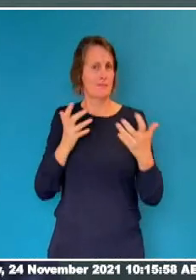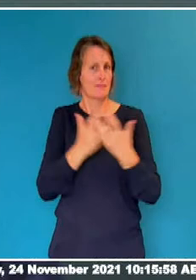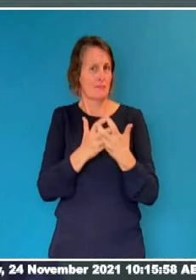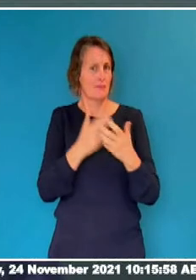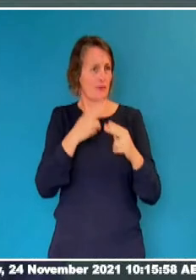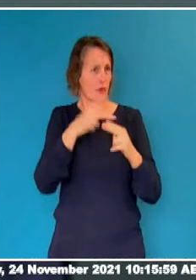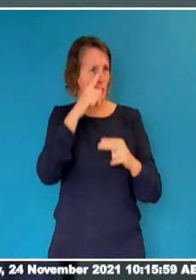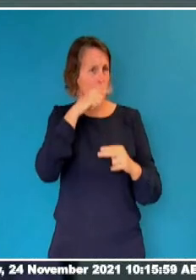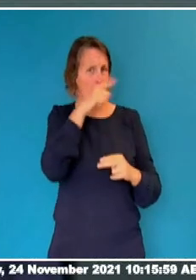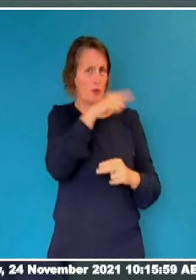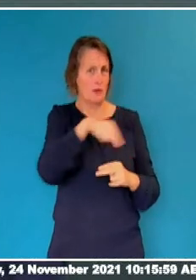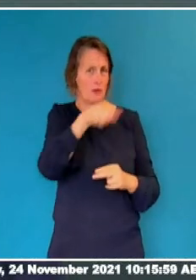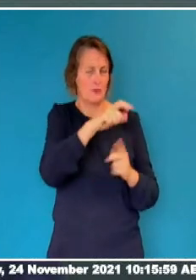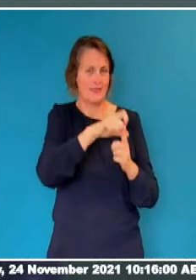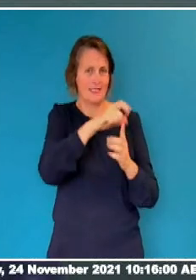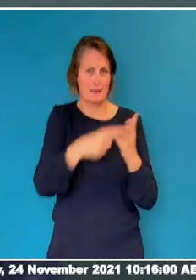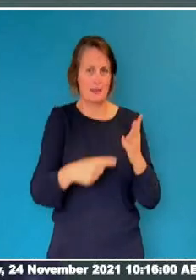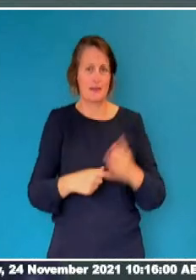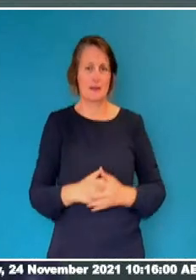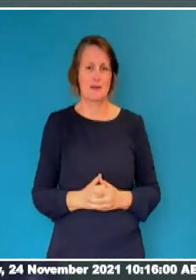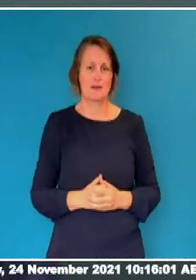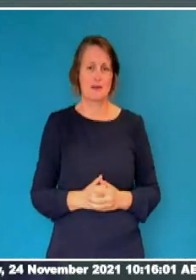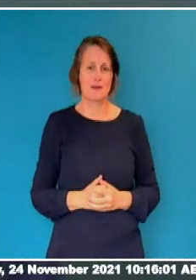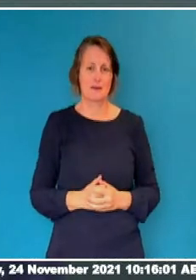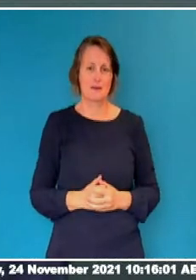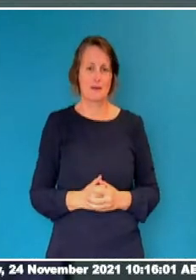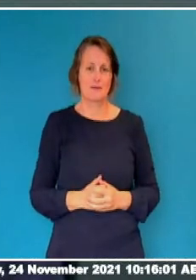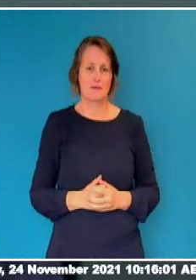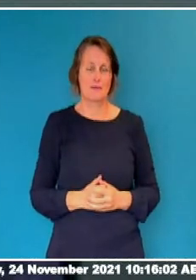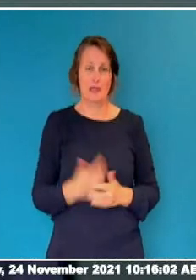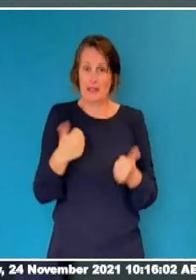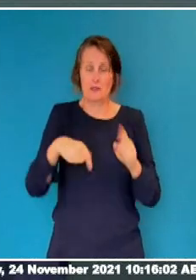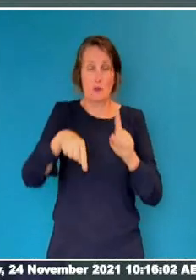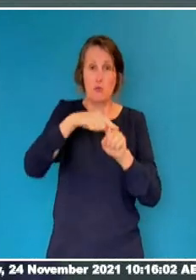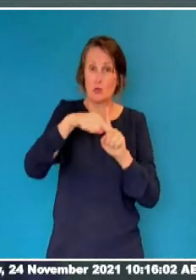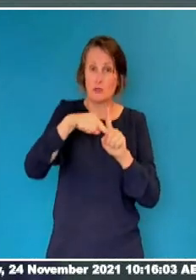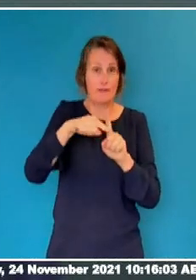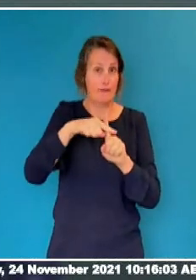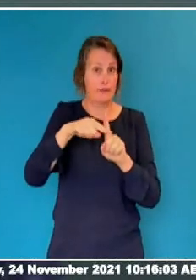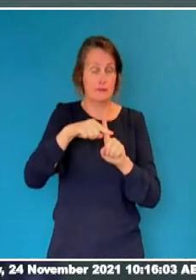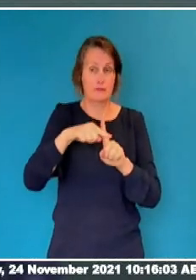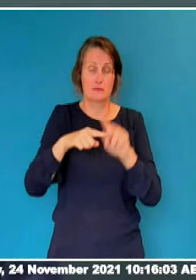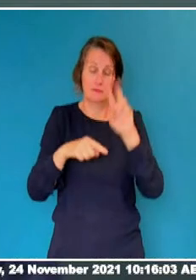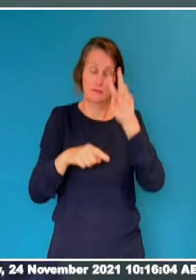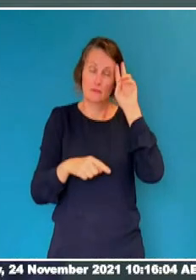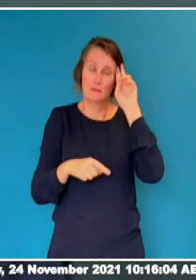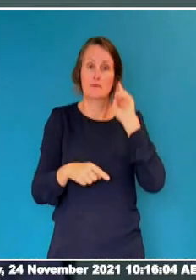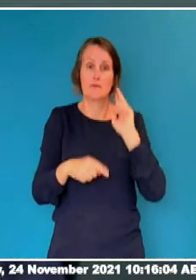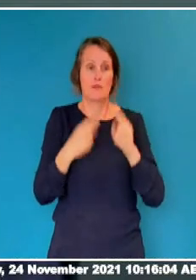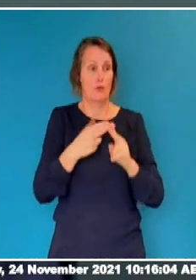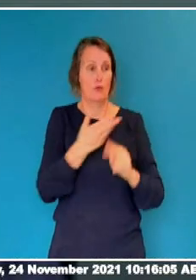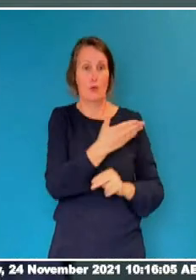disabilities. We believe that has made a positive impact on those and more